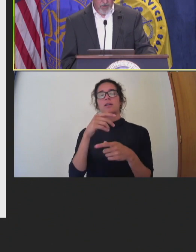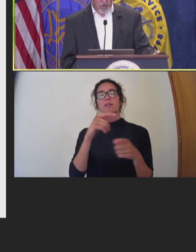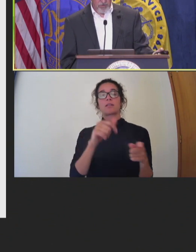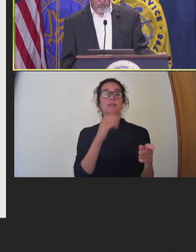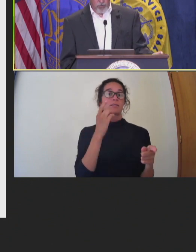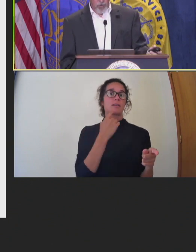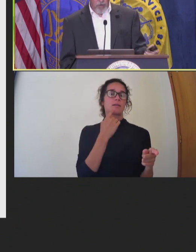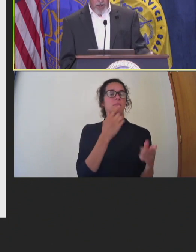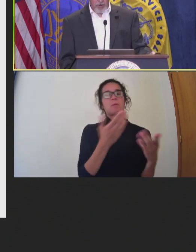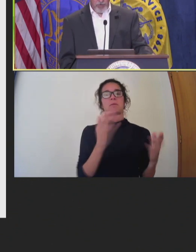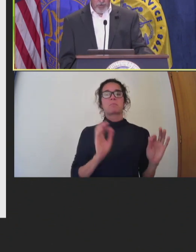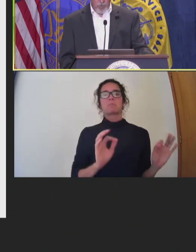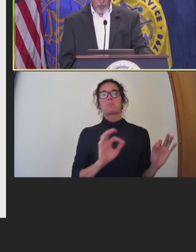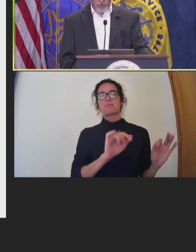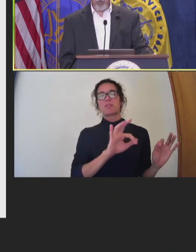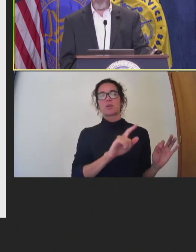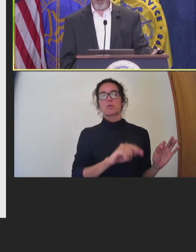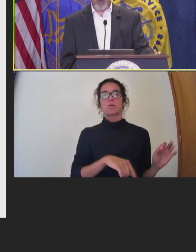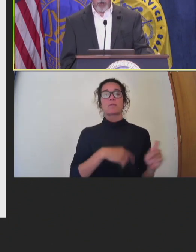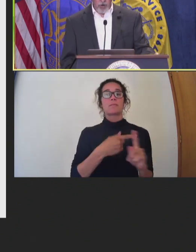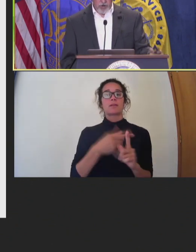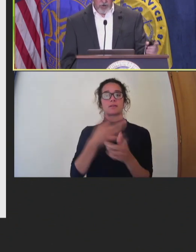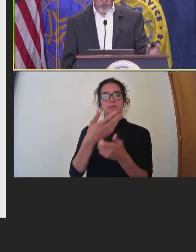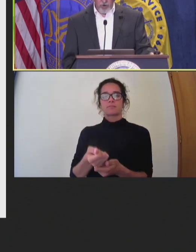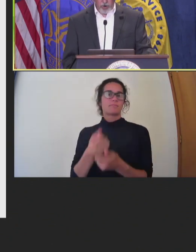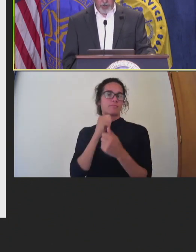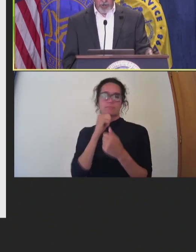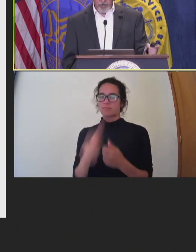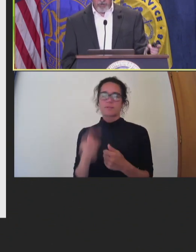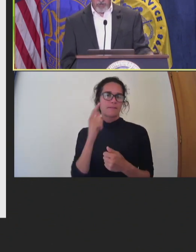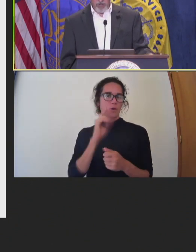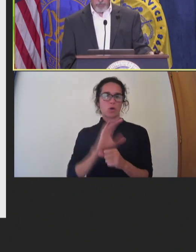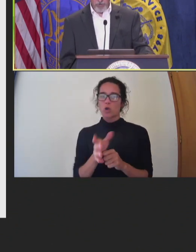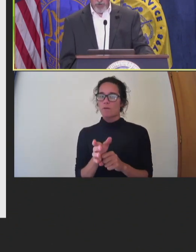This is a reminder of the importance of clear, targeted, disease-specific